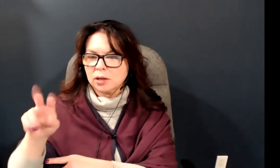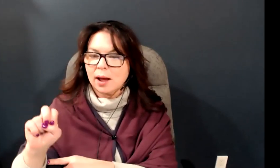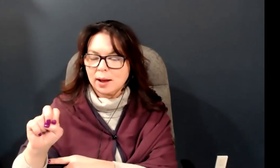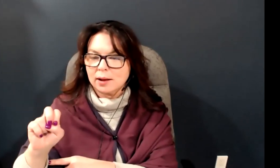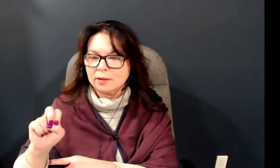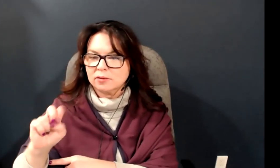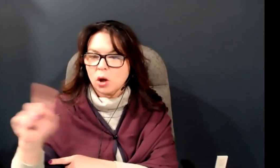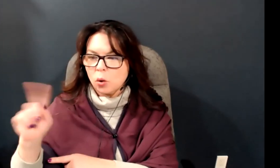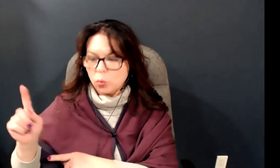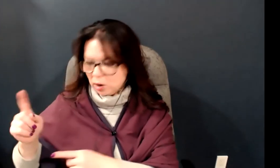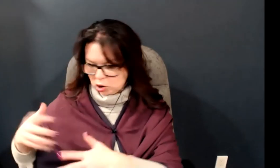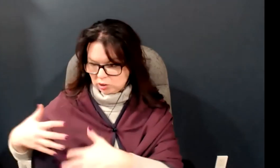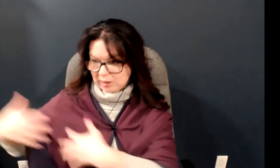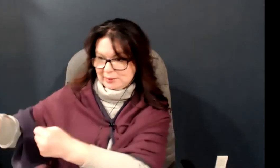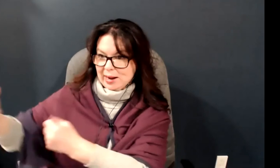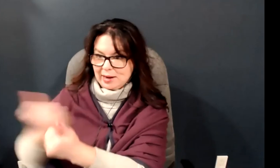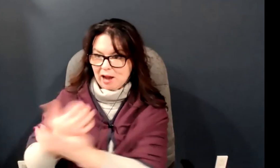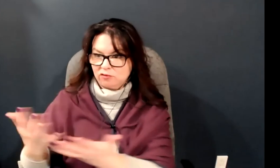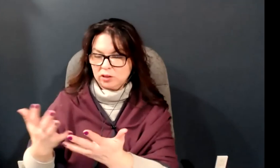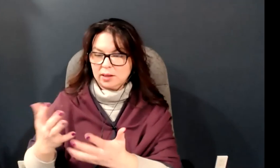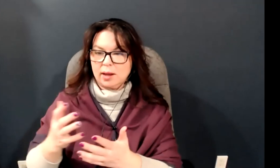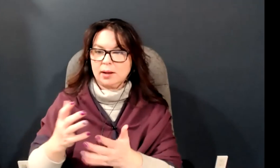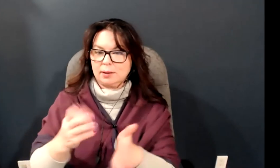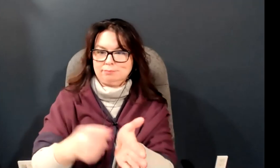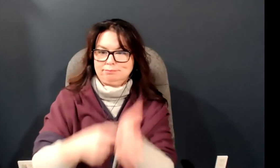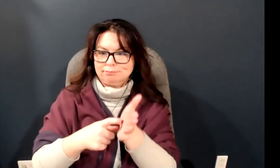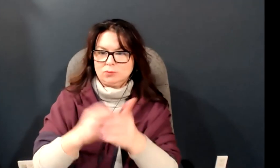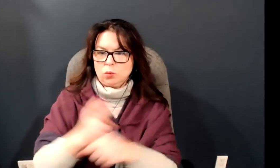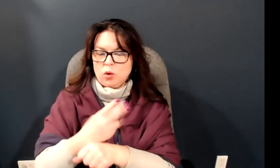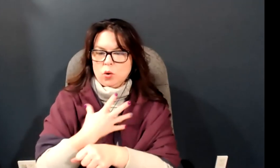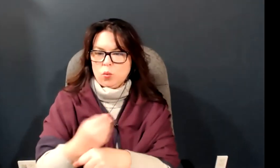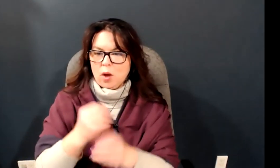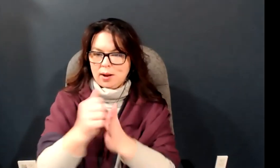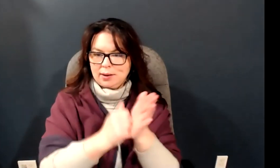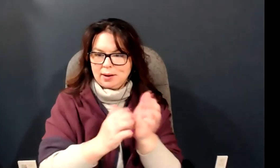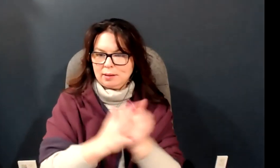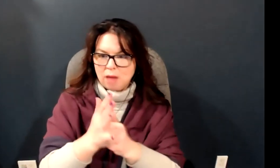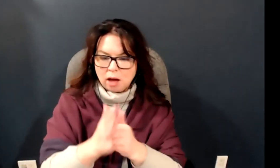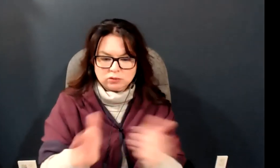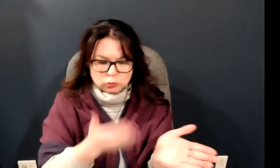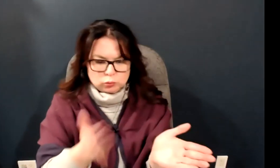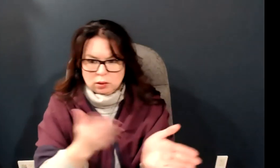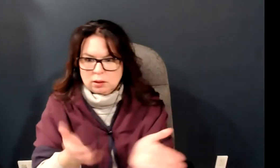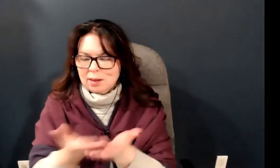the Krannert, in Illinois, the State of Illinois, we have a lot at the University of Minnesota